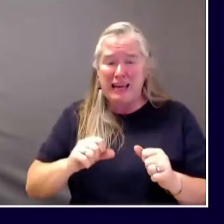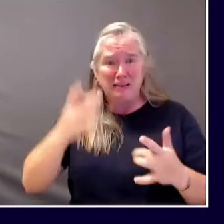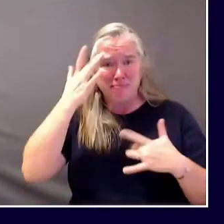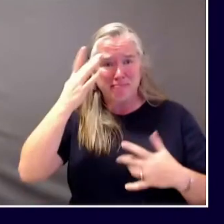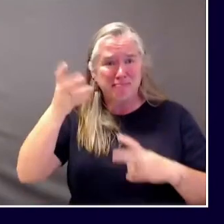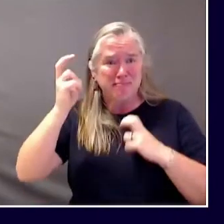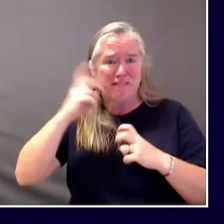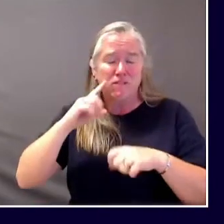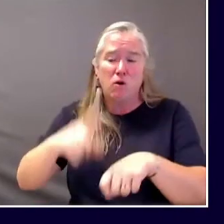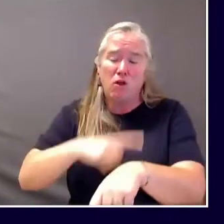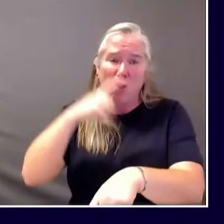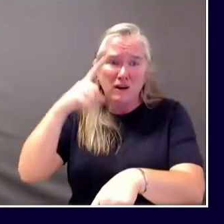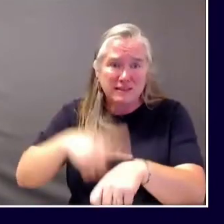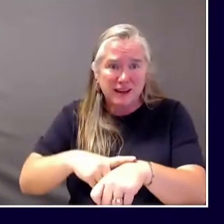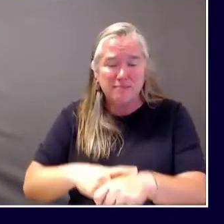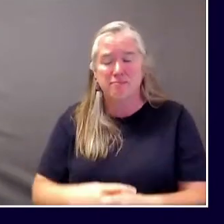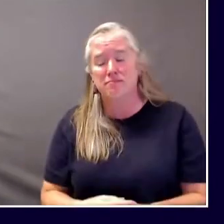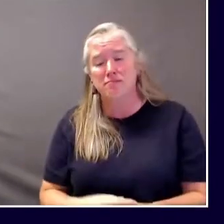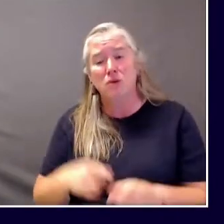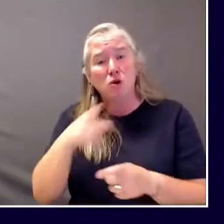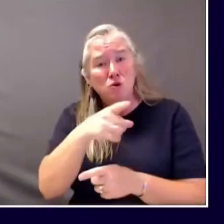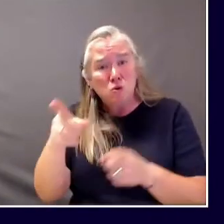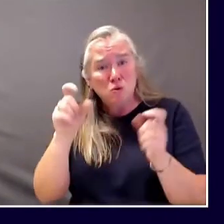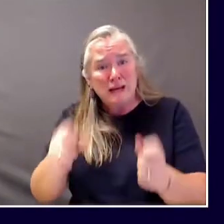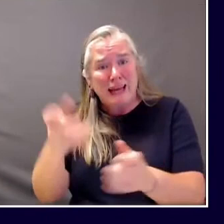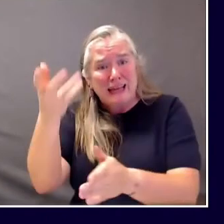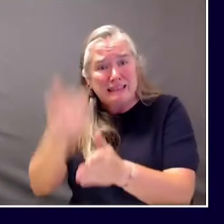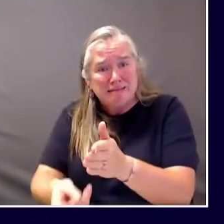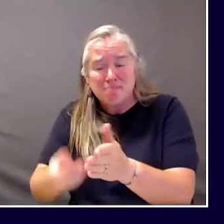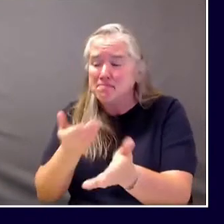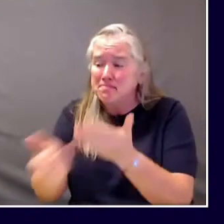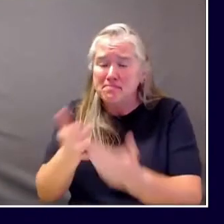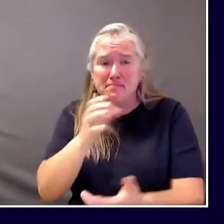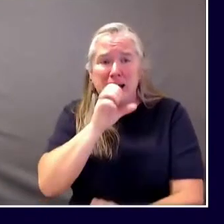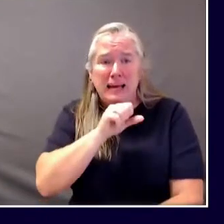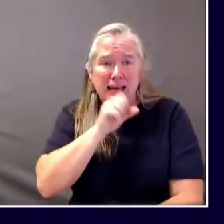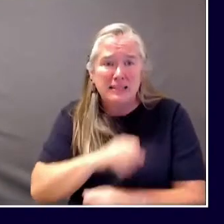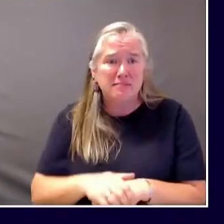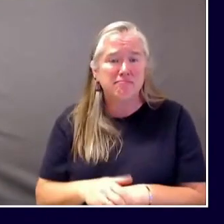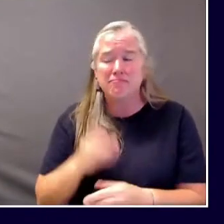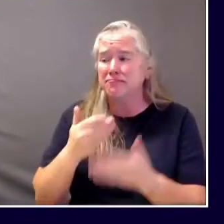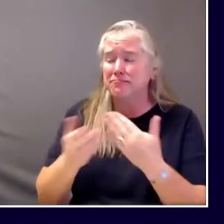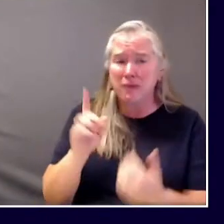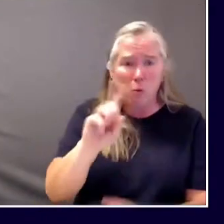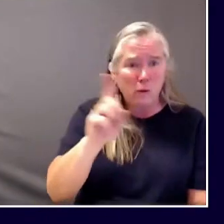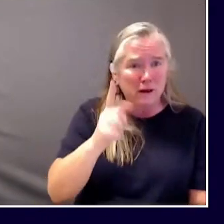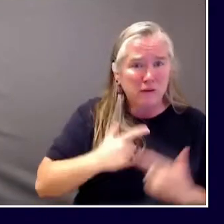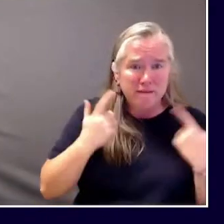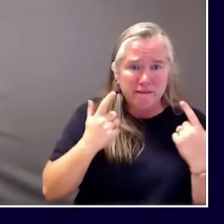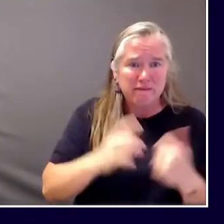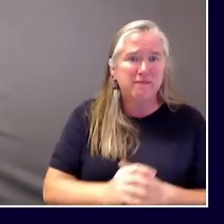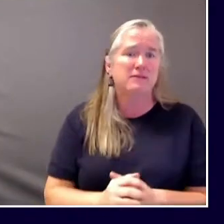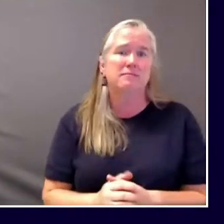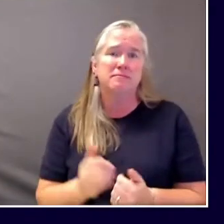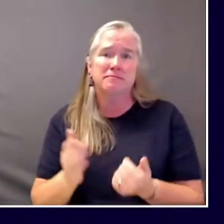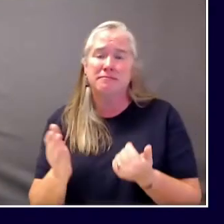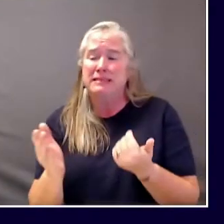it can take your life no matter your age